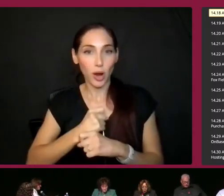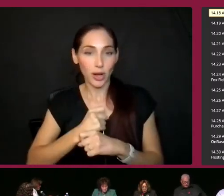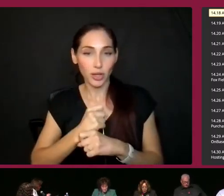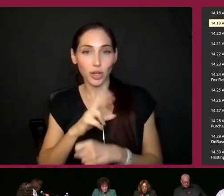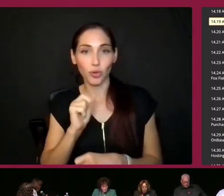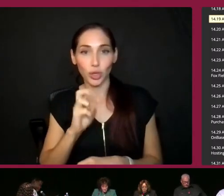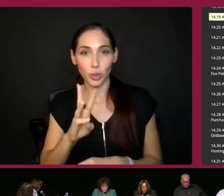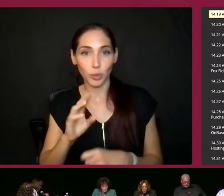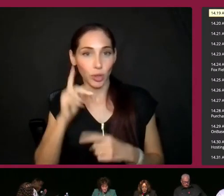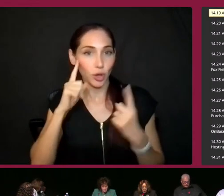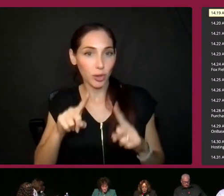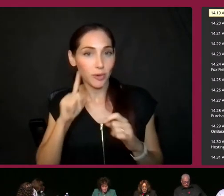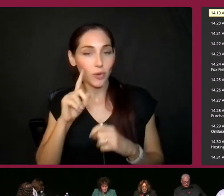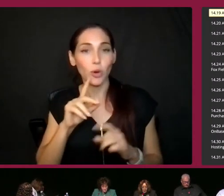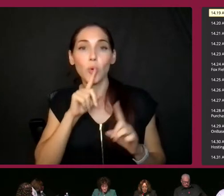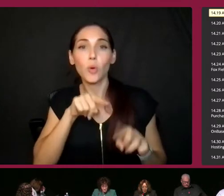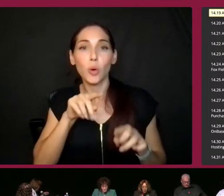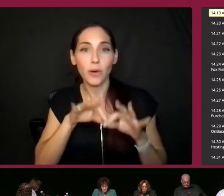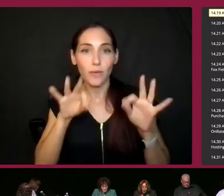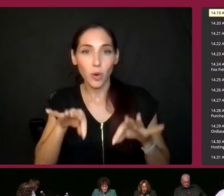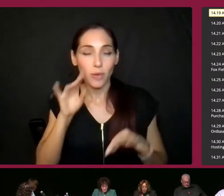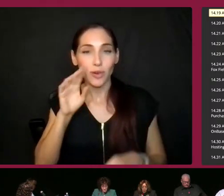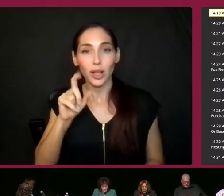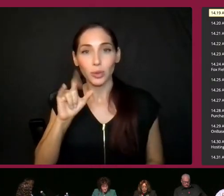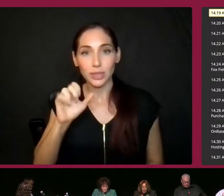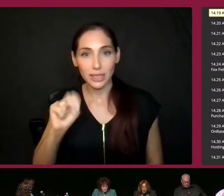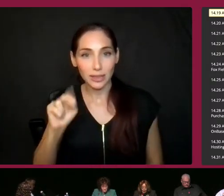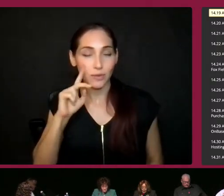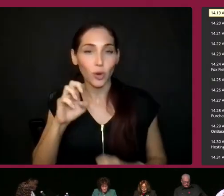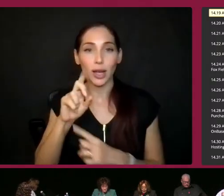and order form with Ellucian for EDUNAV an